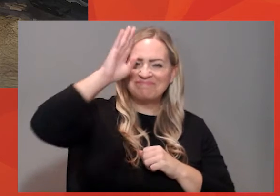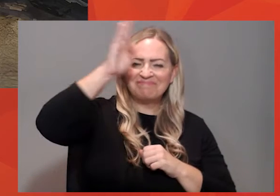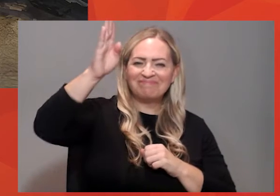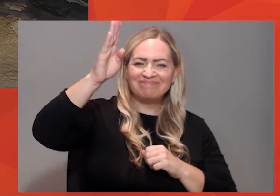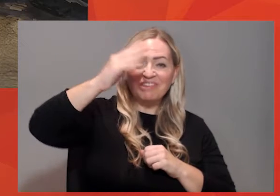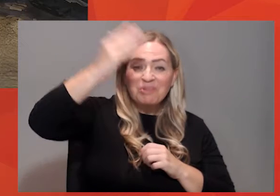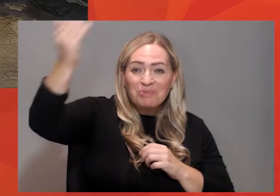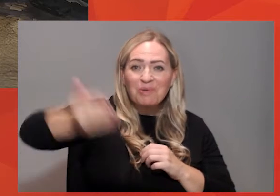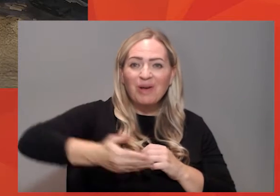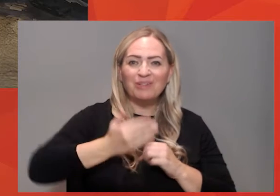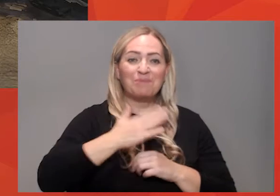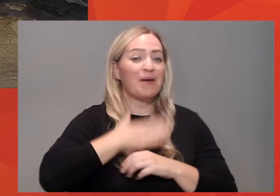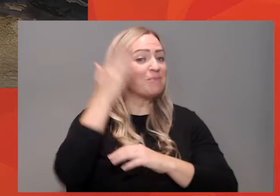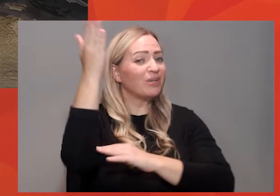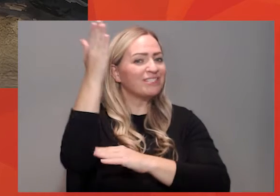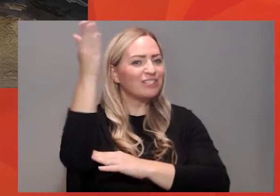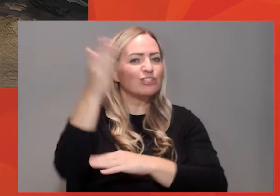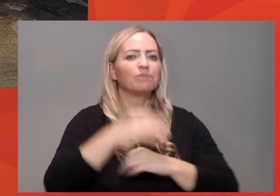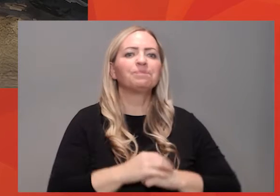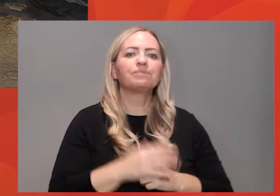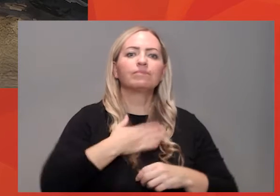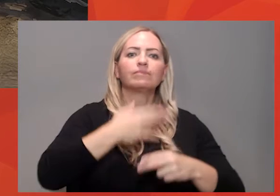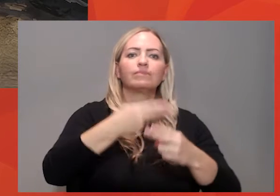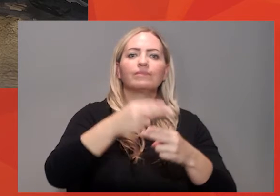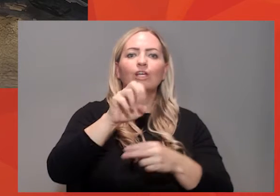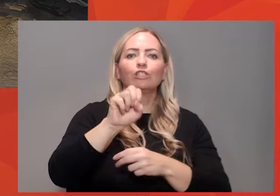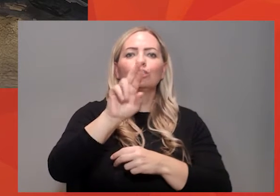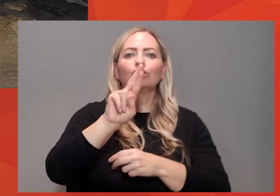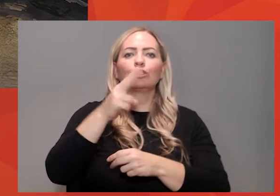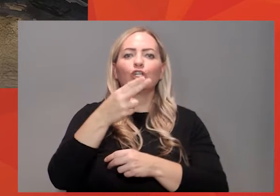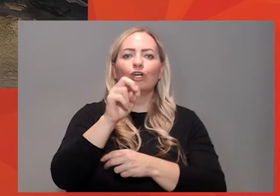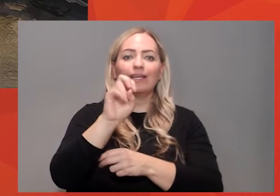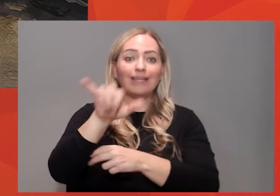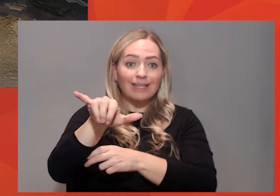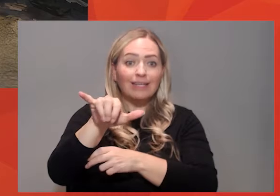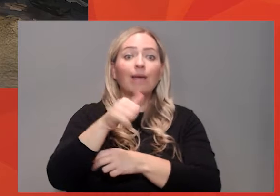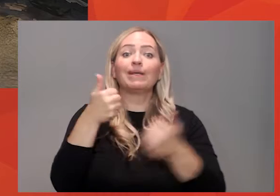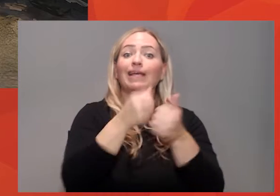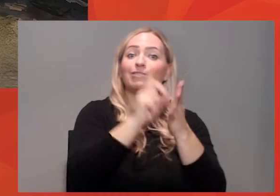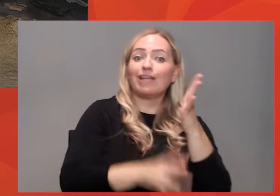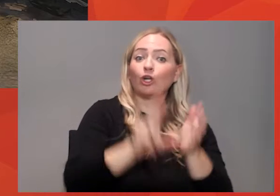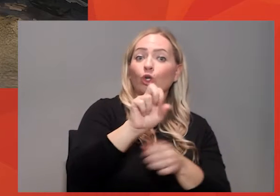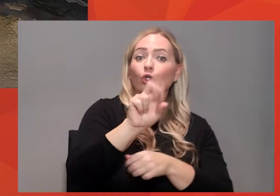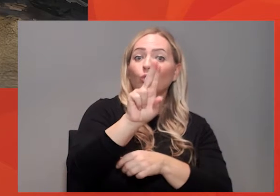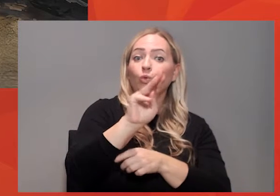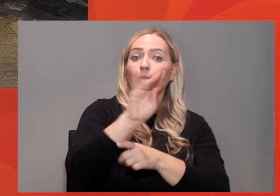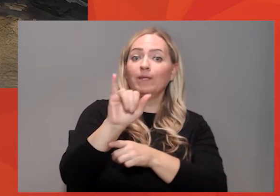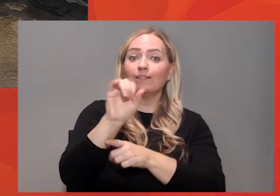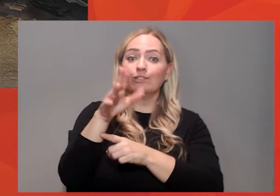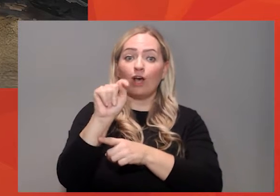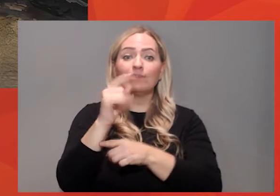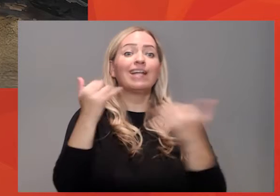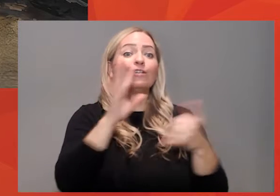Hello guys. Welcome to my presentation. My name is Serhiy, I'm a game designer at Ubisoft, and today I'll speak about